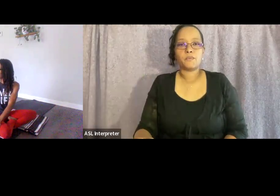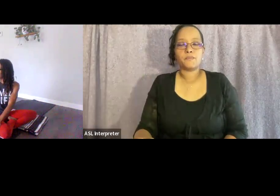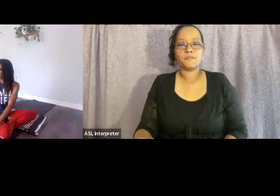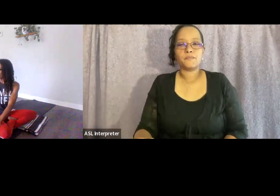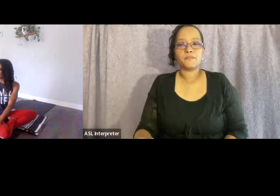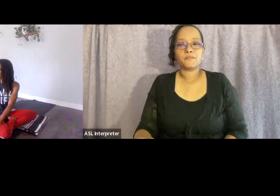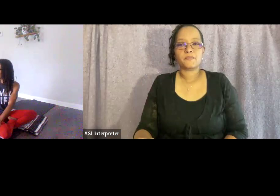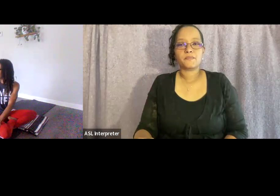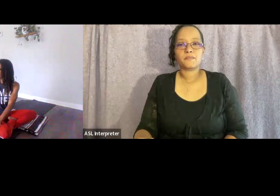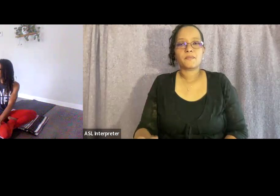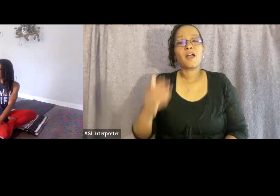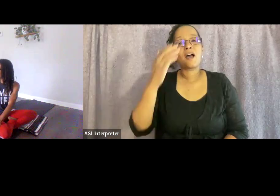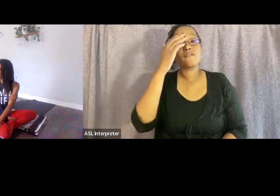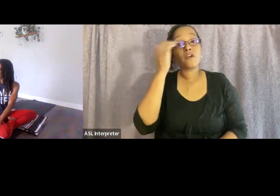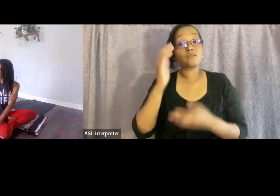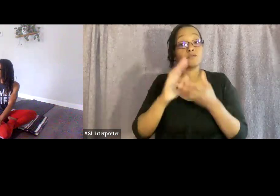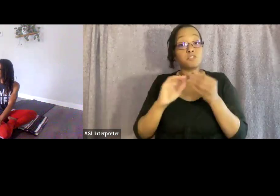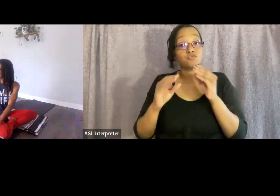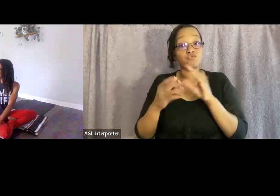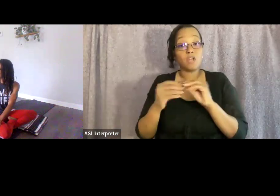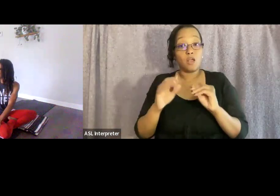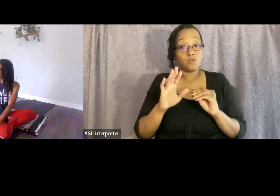if you want to uncross the legs and do something different.